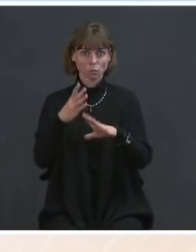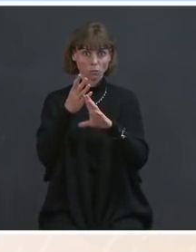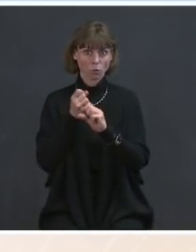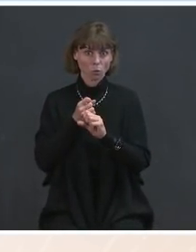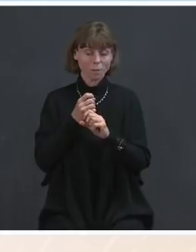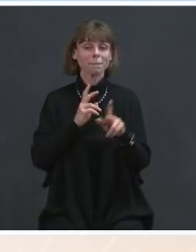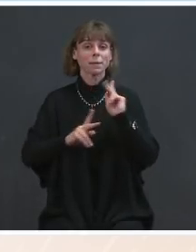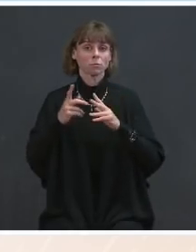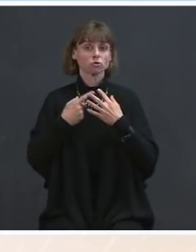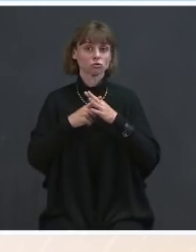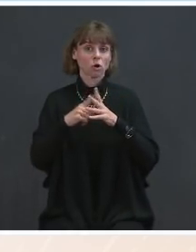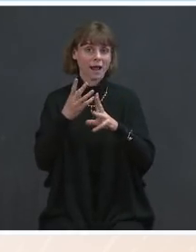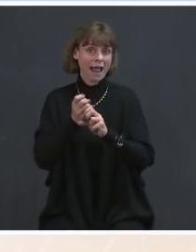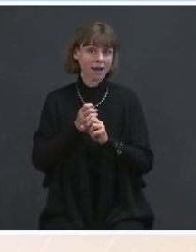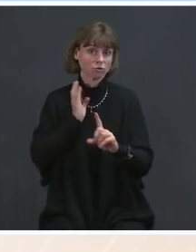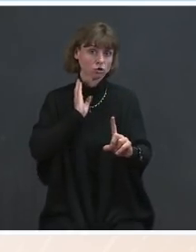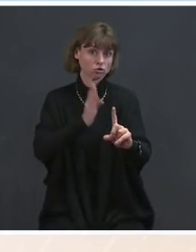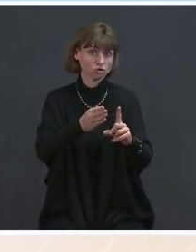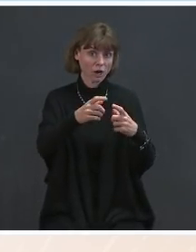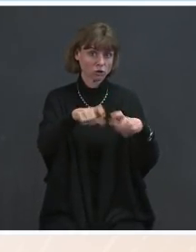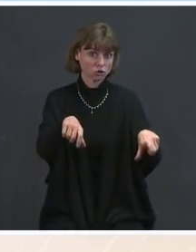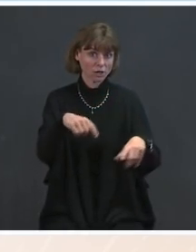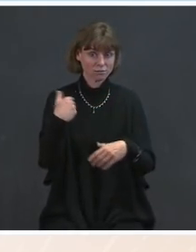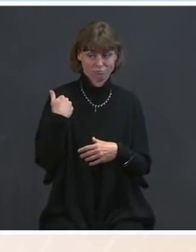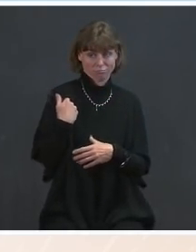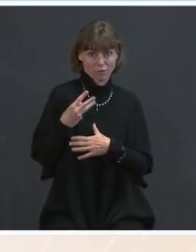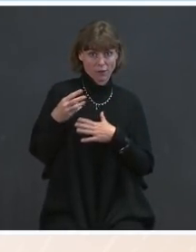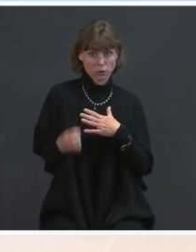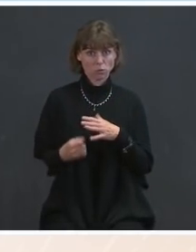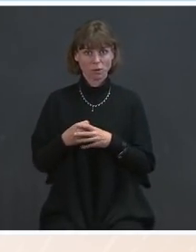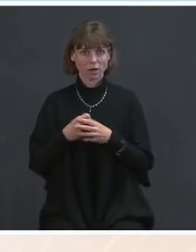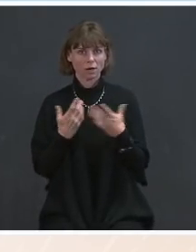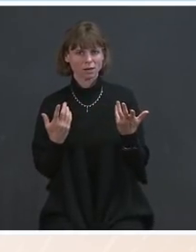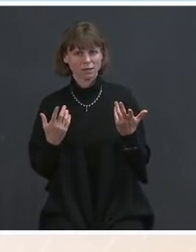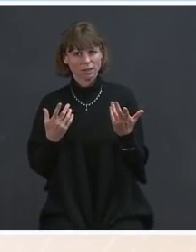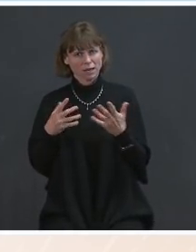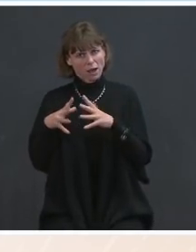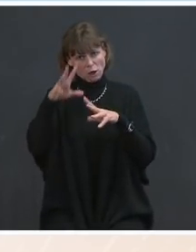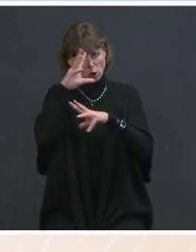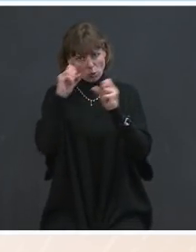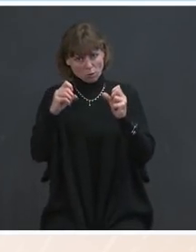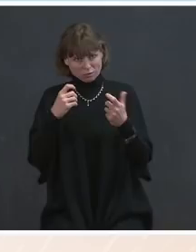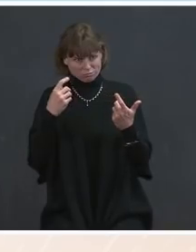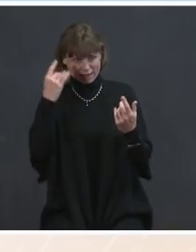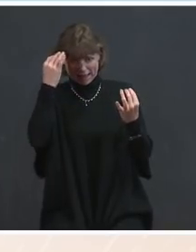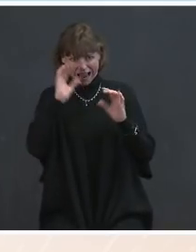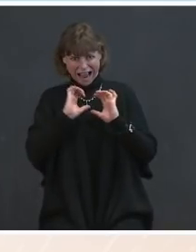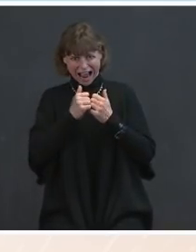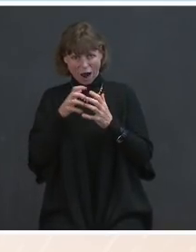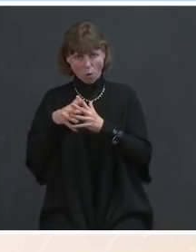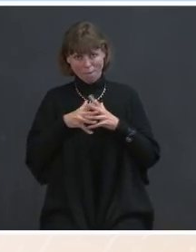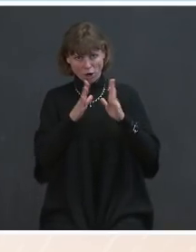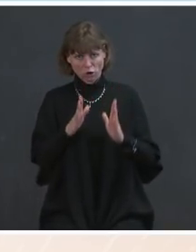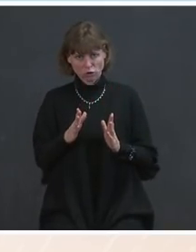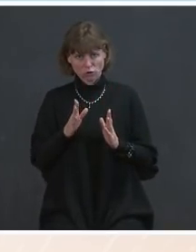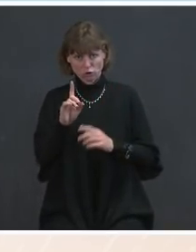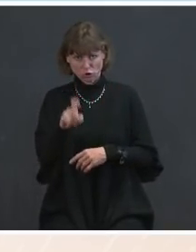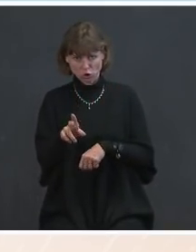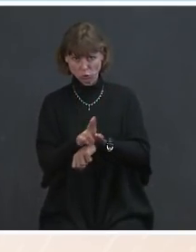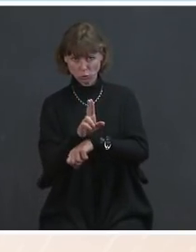Has the President given any thought to how he wants Americans to use that money? Does he clearly want them to spend it to stimulate the economy?